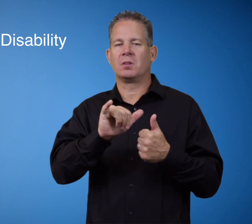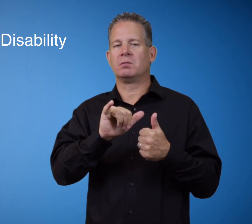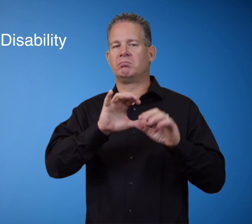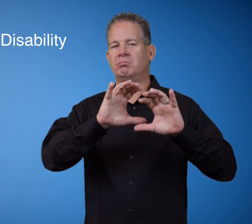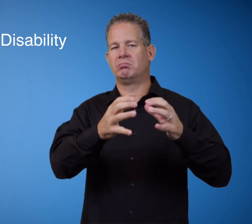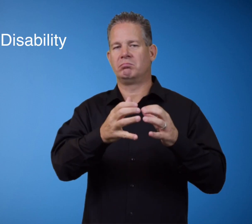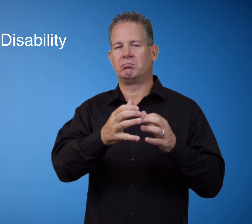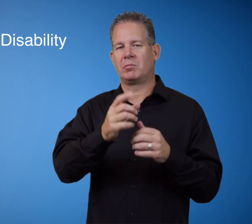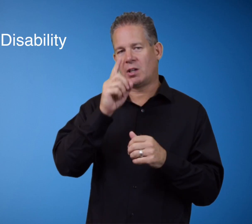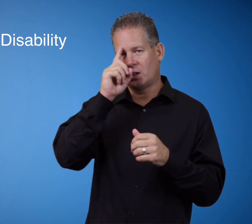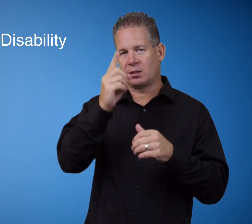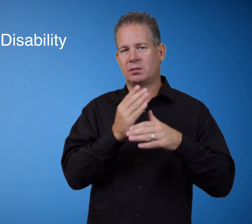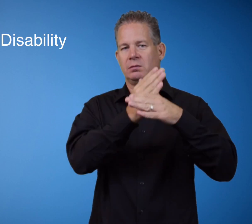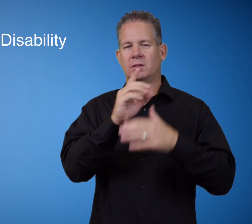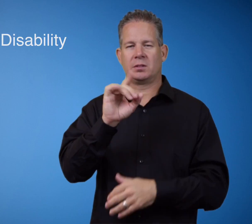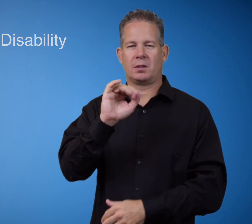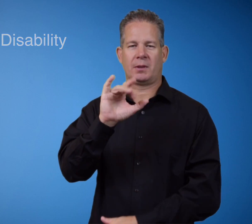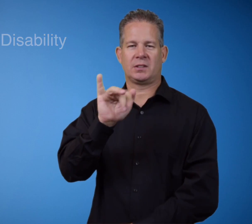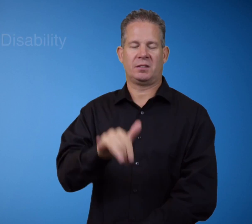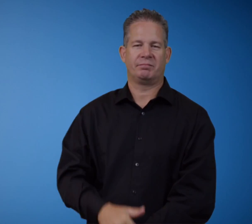These sorts of challenges are under the category of intellectual disability.